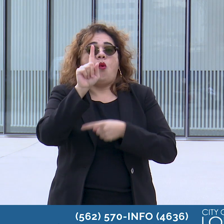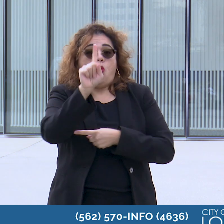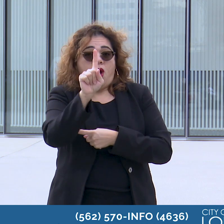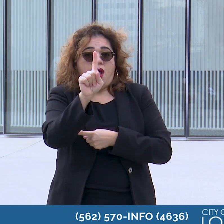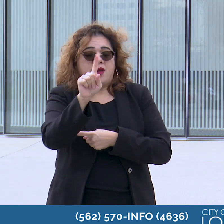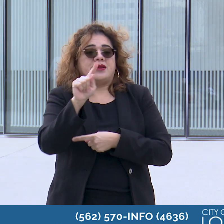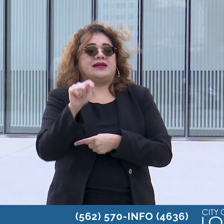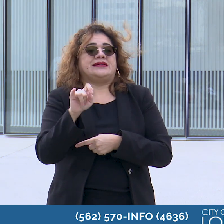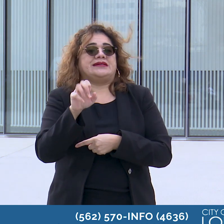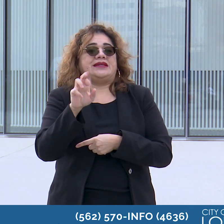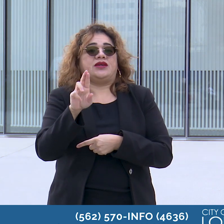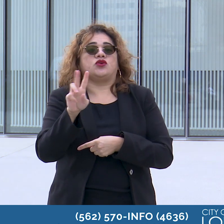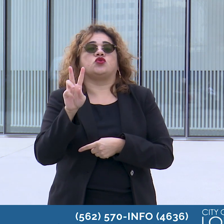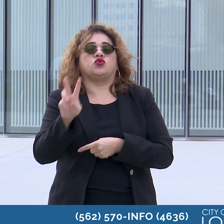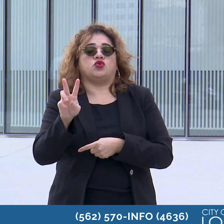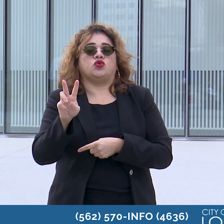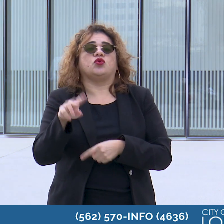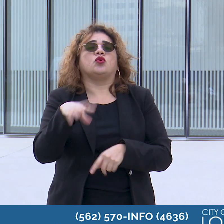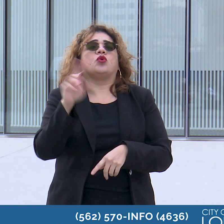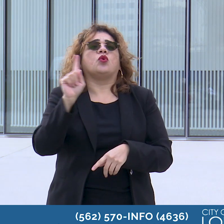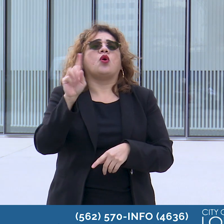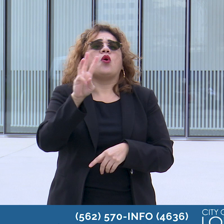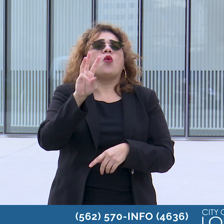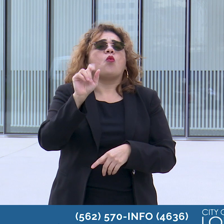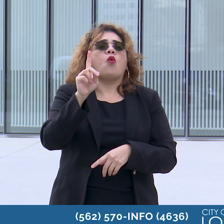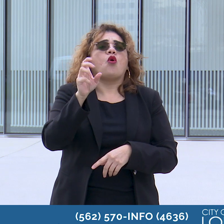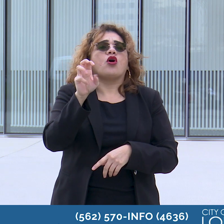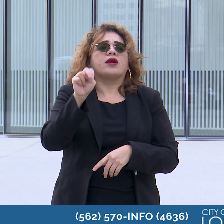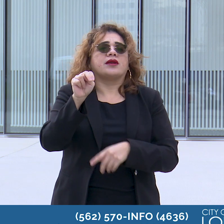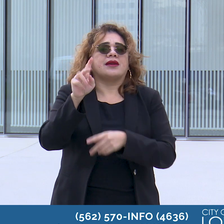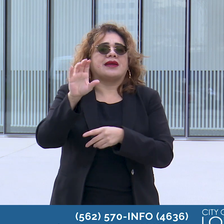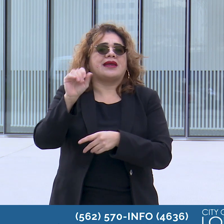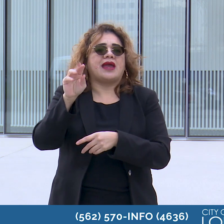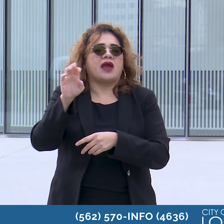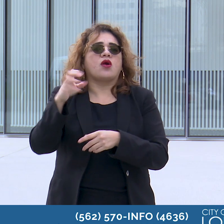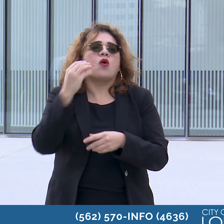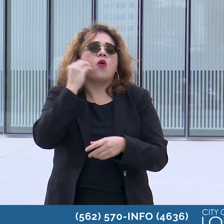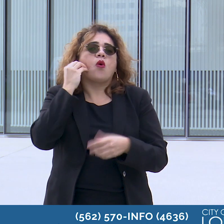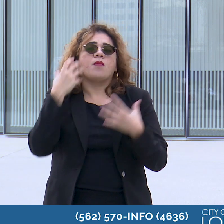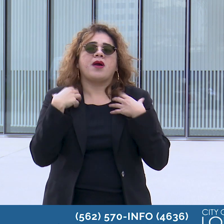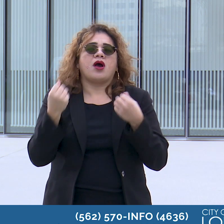This group includes warden care facilities, home healthcare, in-supportive services, public